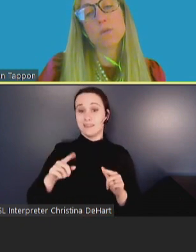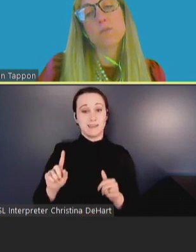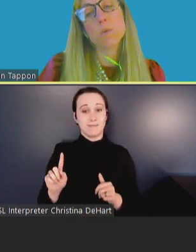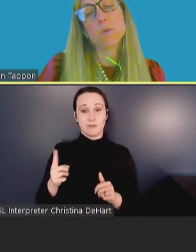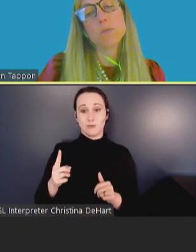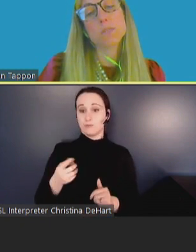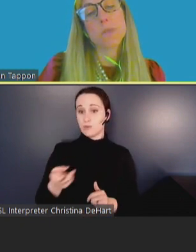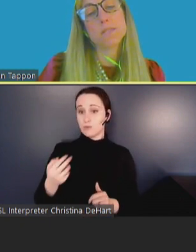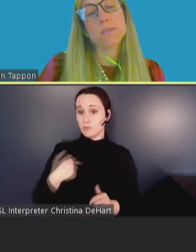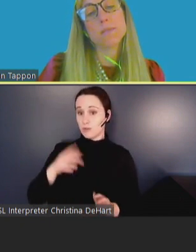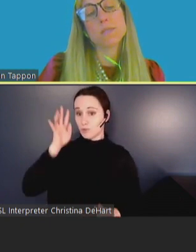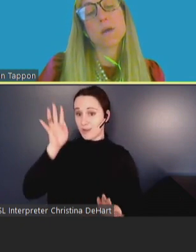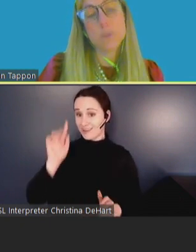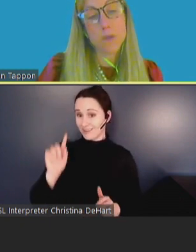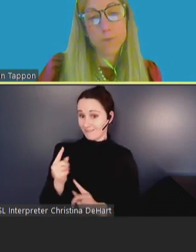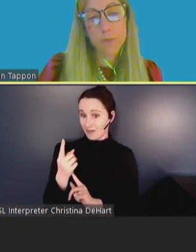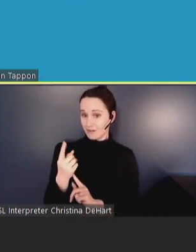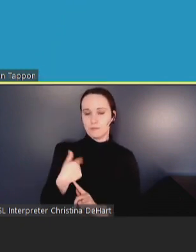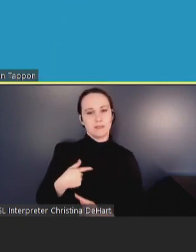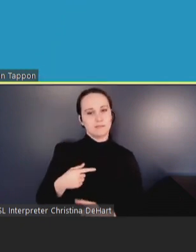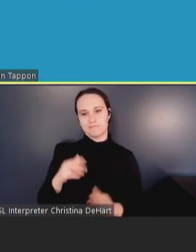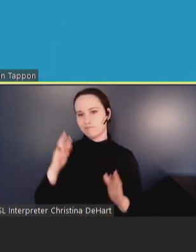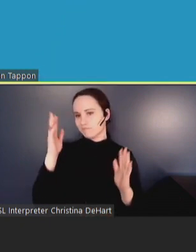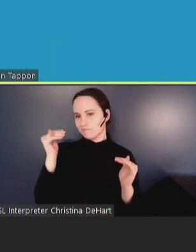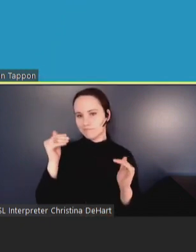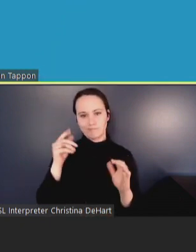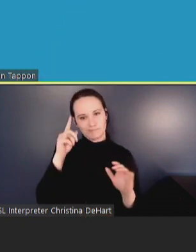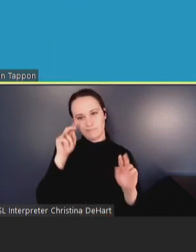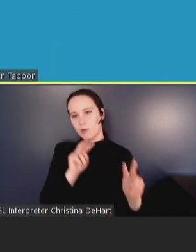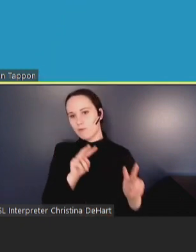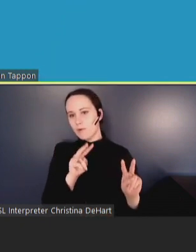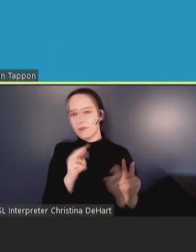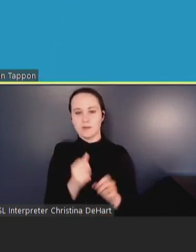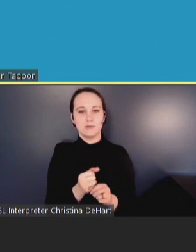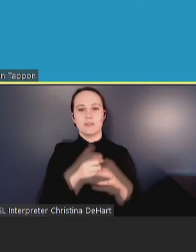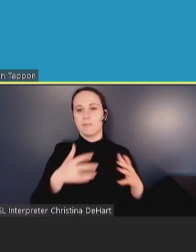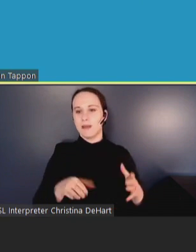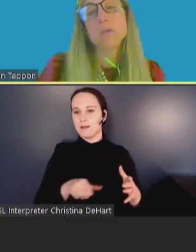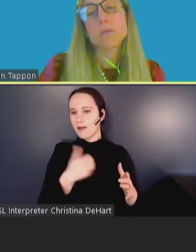forward to expanding this to other healthcare procedures that can be challenging for patients,